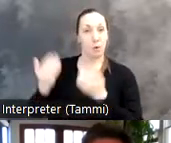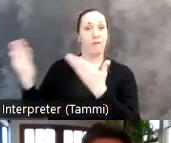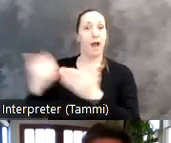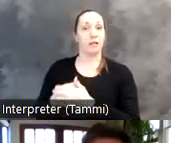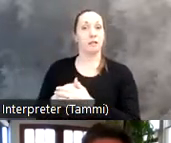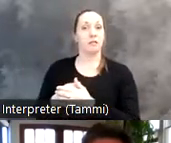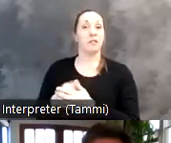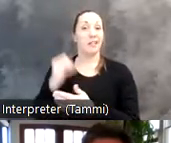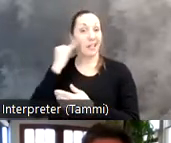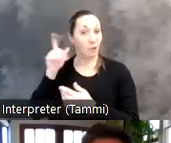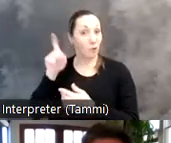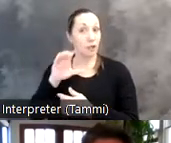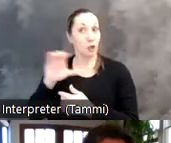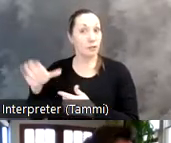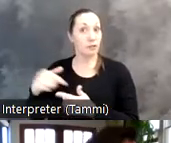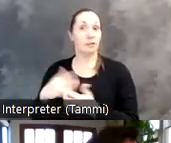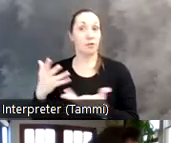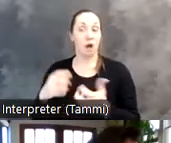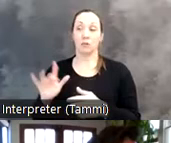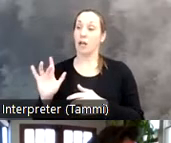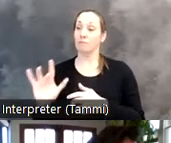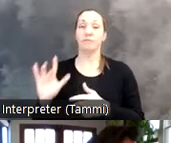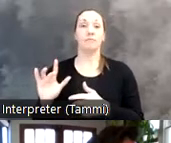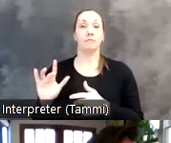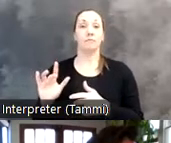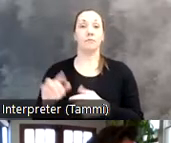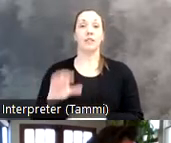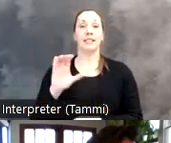a few general housekeeping items to go over. Closed captioning